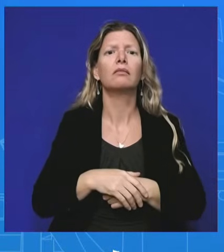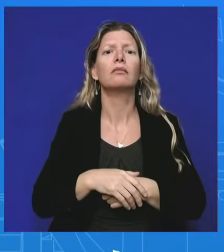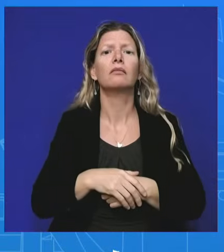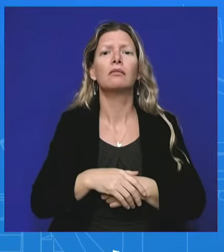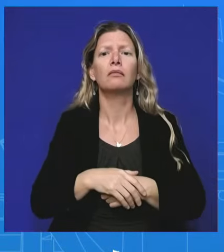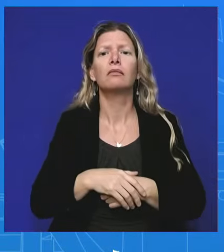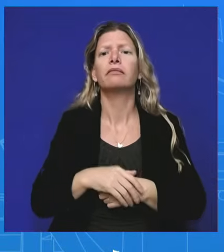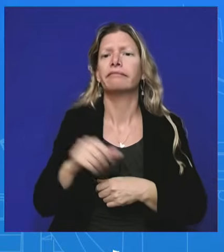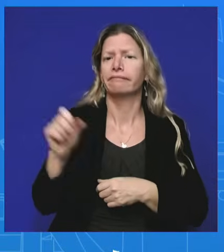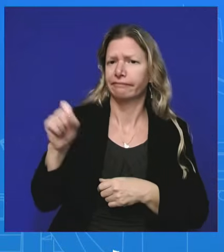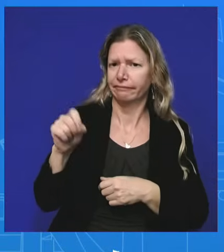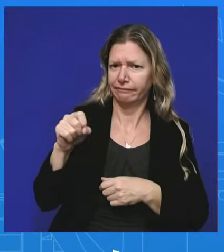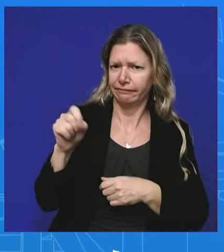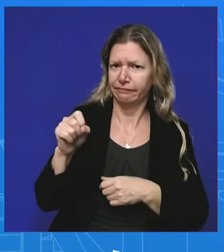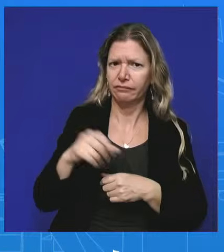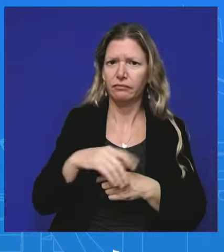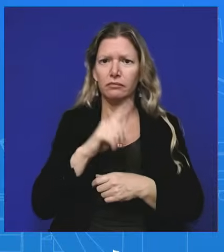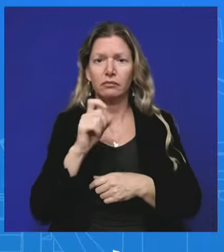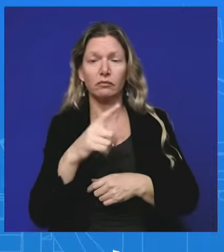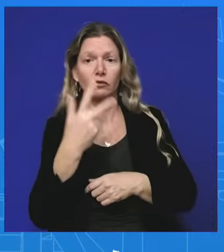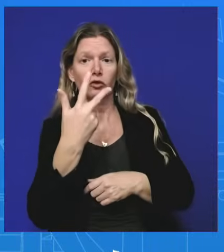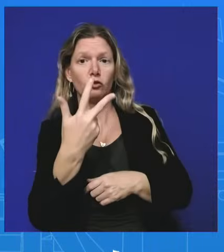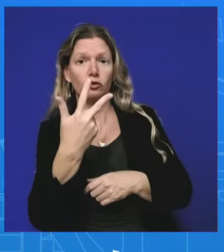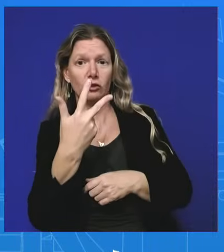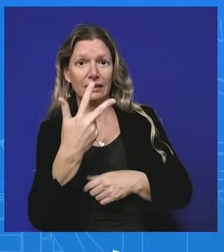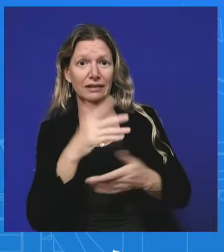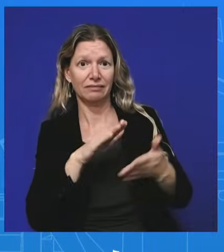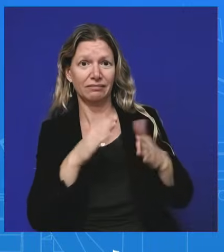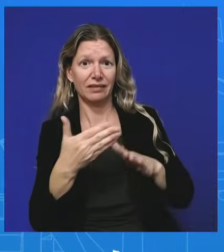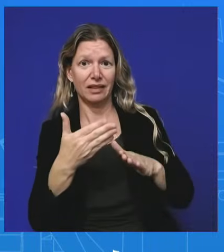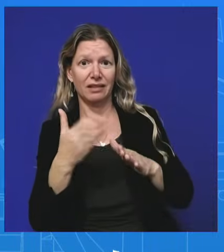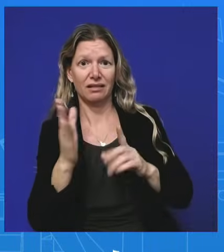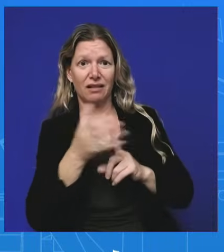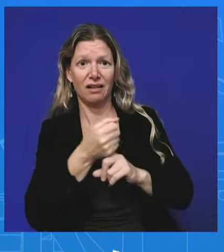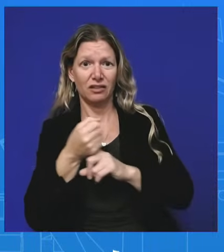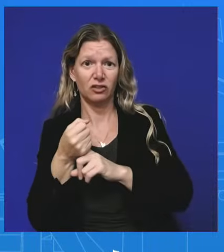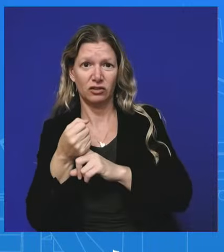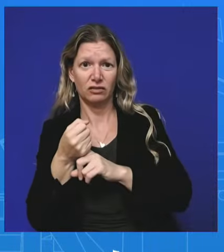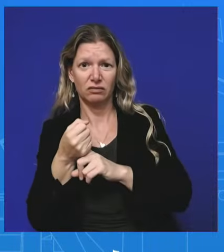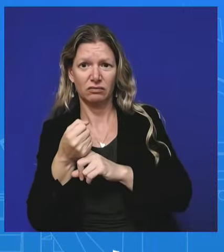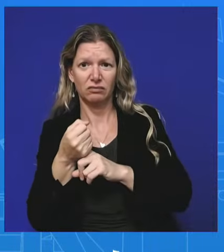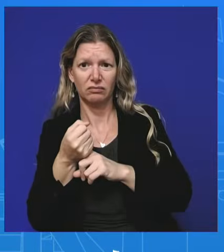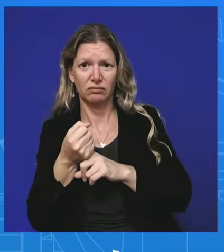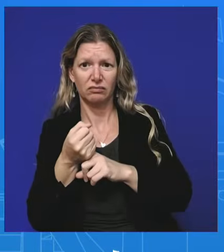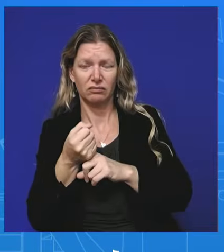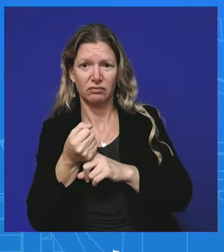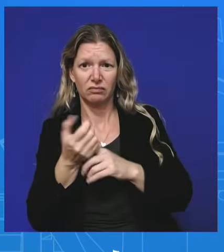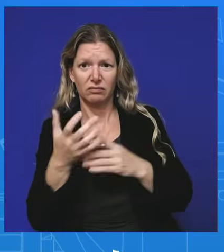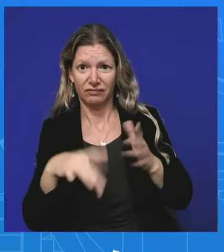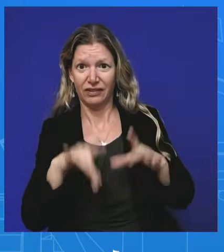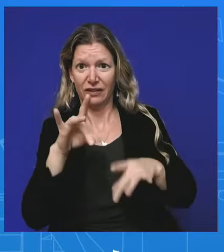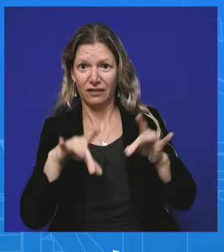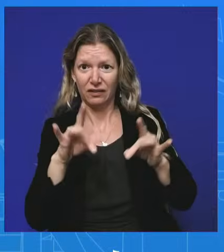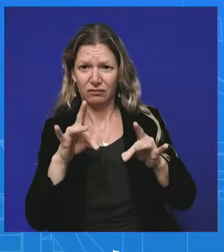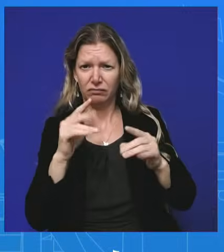on the current ceasefire negotiations? Does it set those talks back? Mr. Kirby: I don't think we can say that right now.